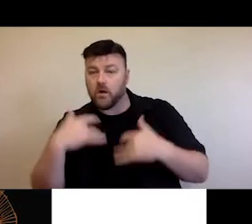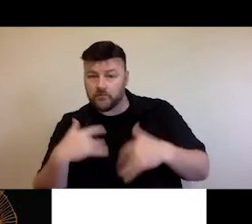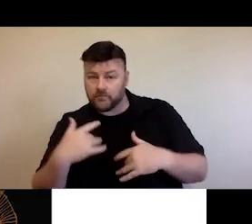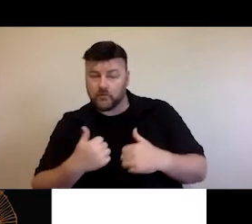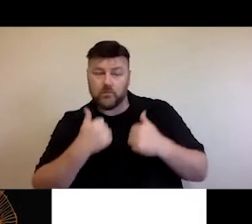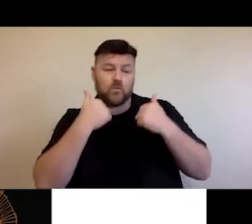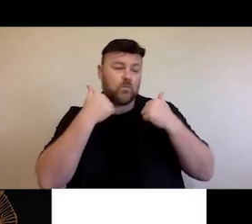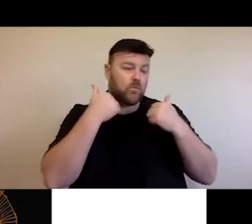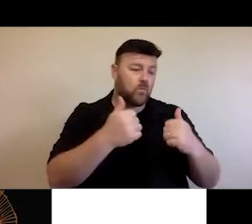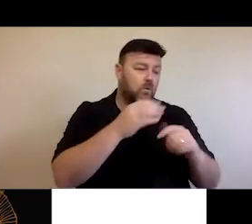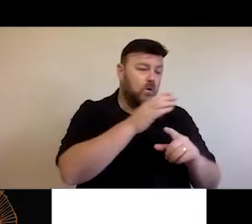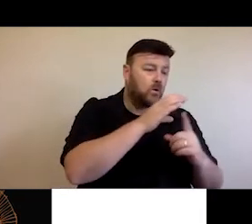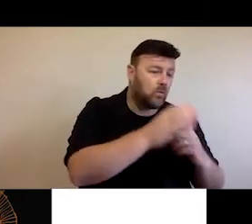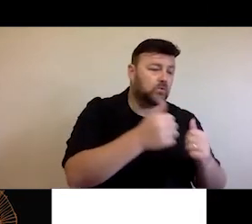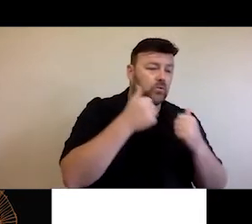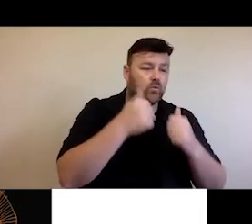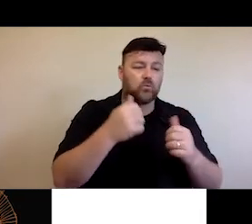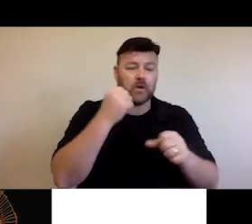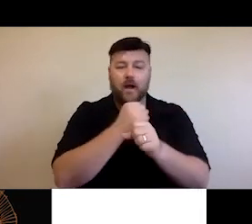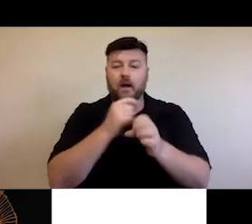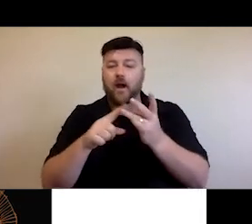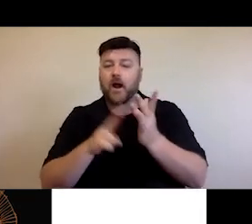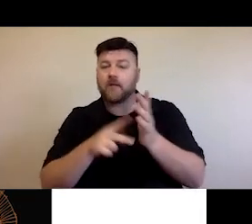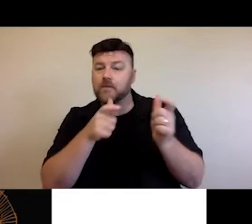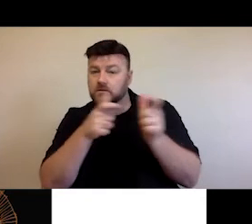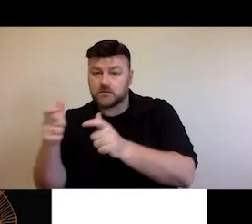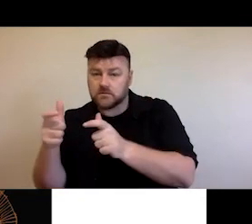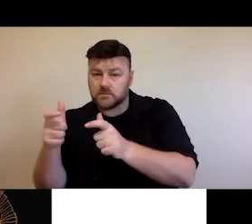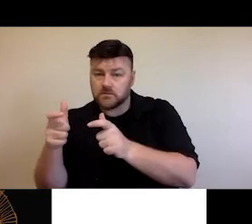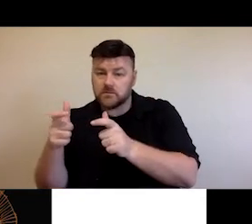collective agency of women. They then wrapped around a central